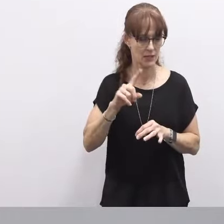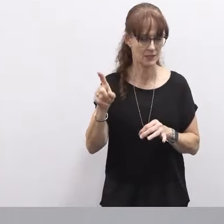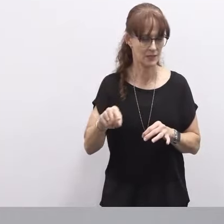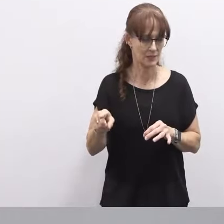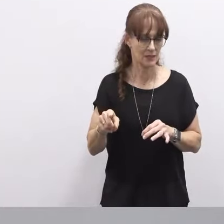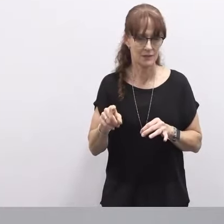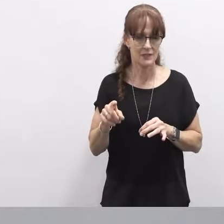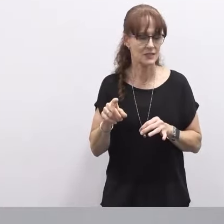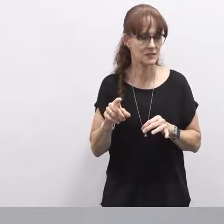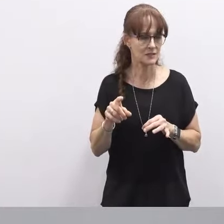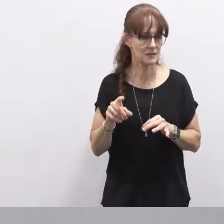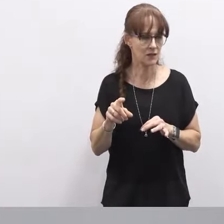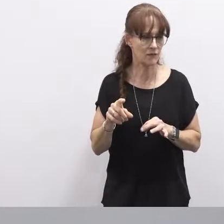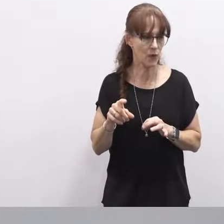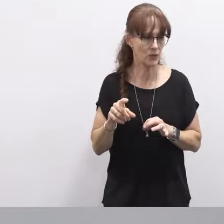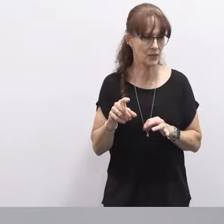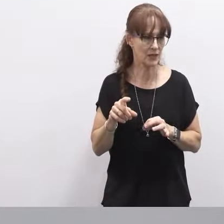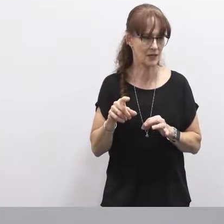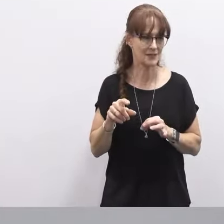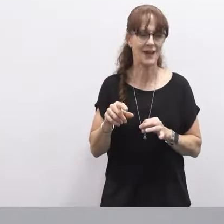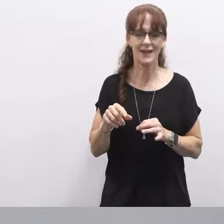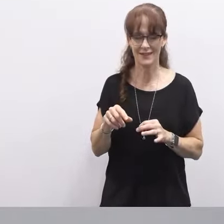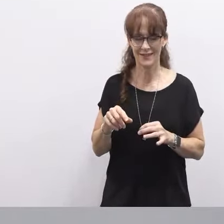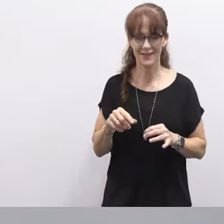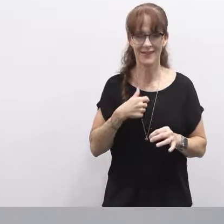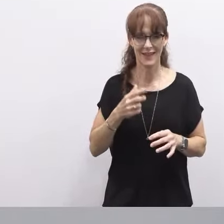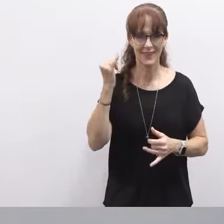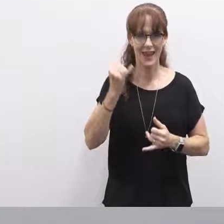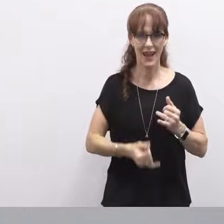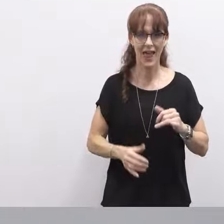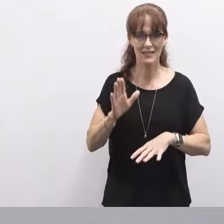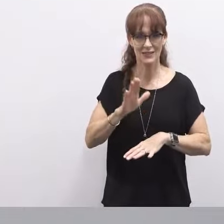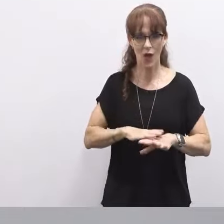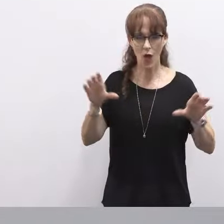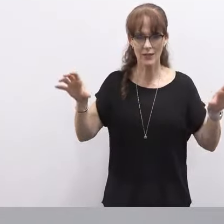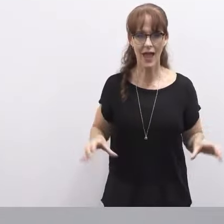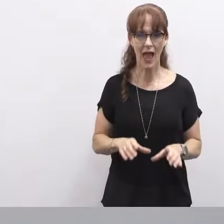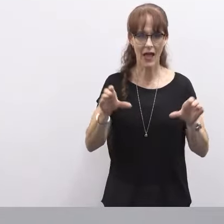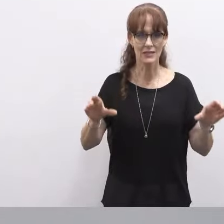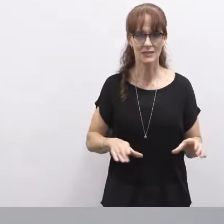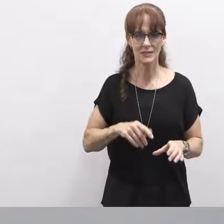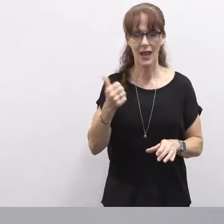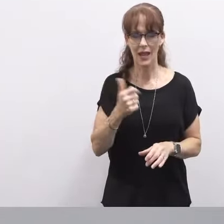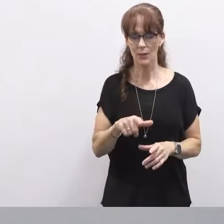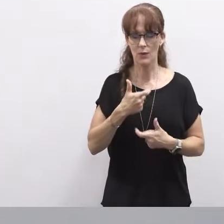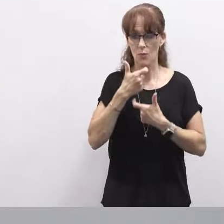So I'm saying it in a sort of last call to action to anyone that's watching too,